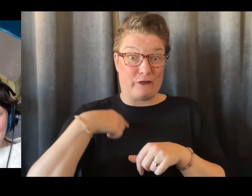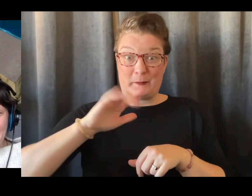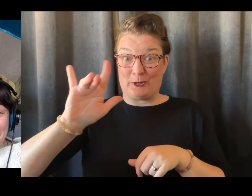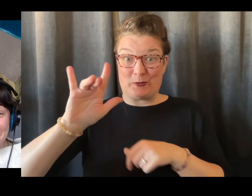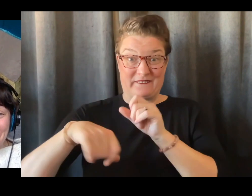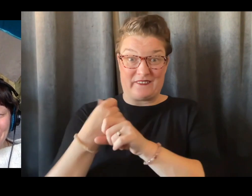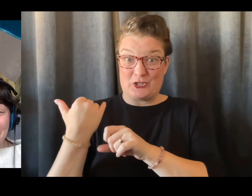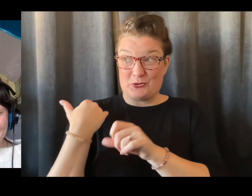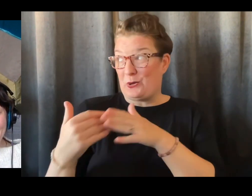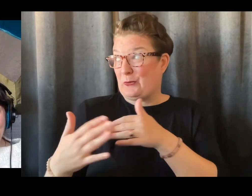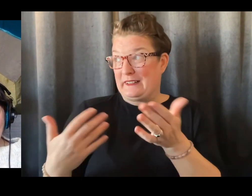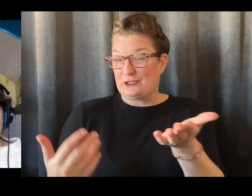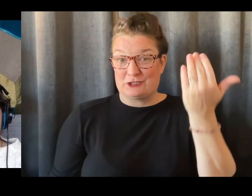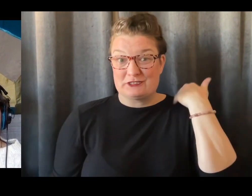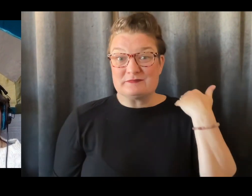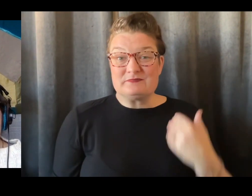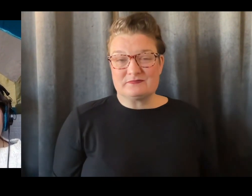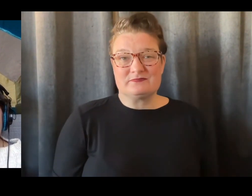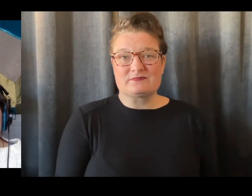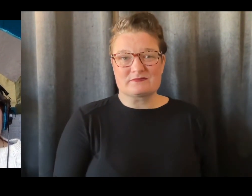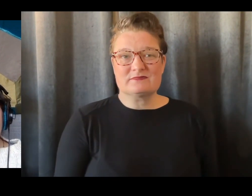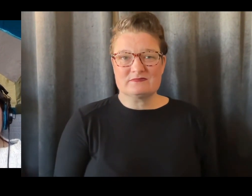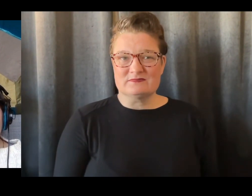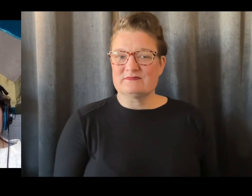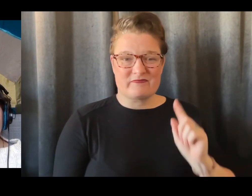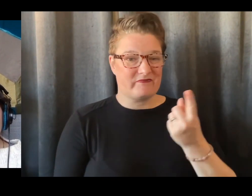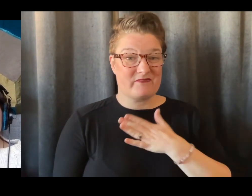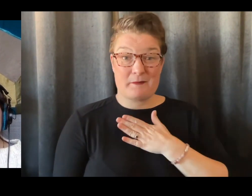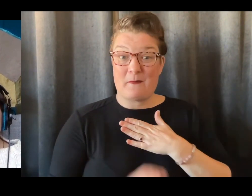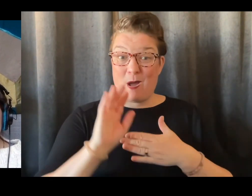Um, And just my whole life, it's been a process of like meeting